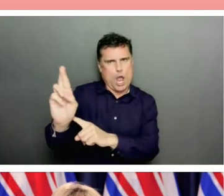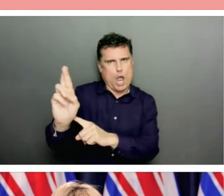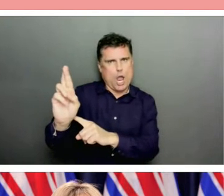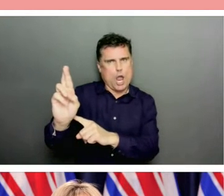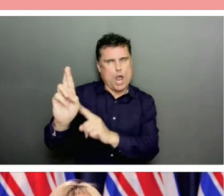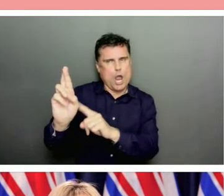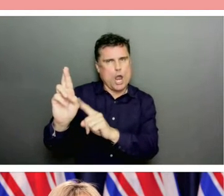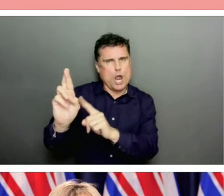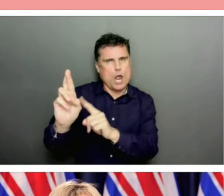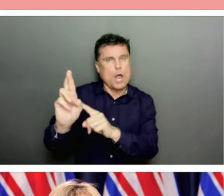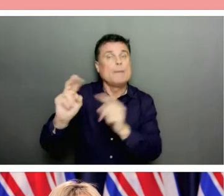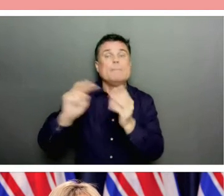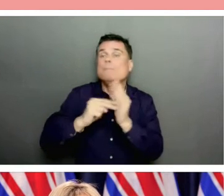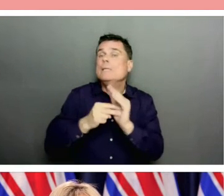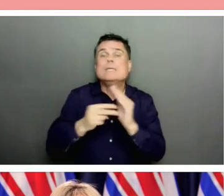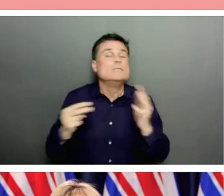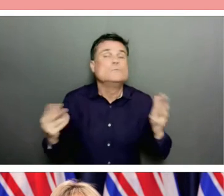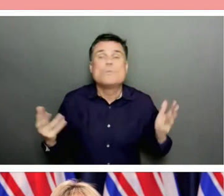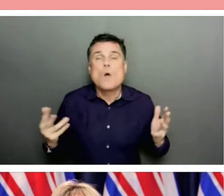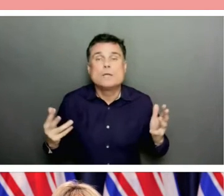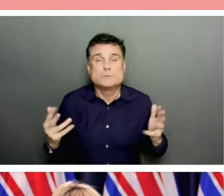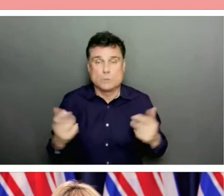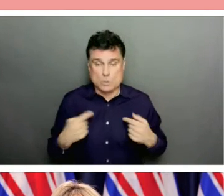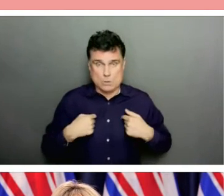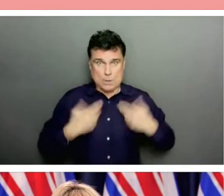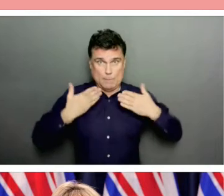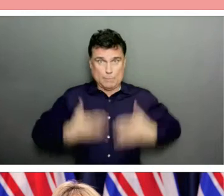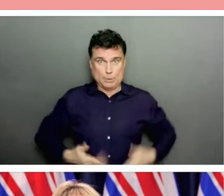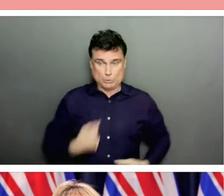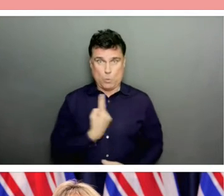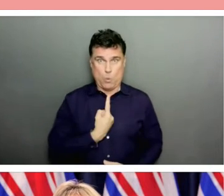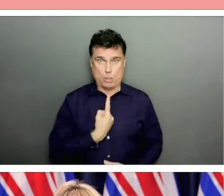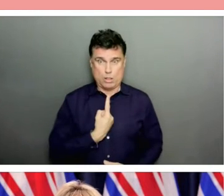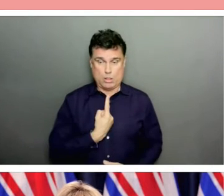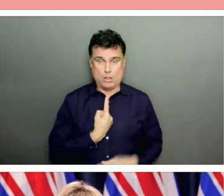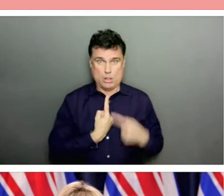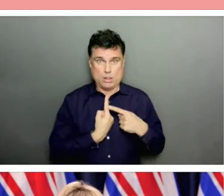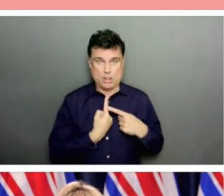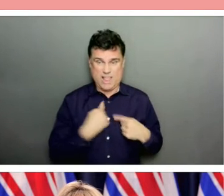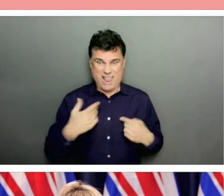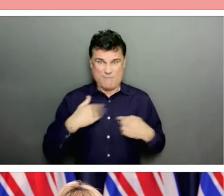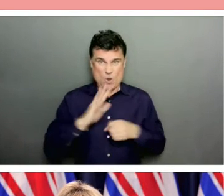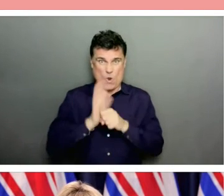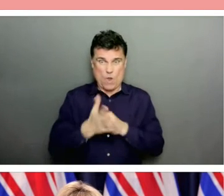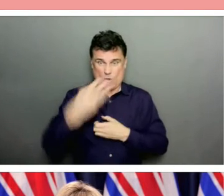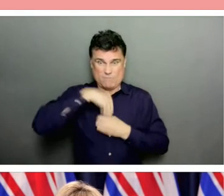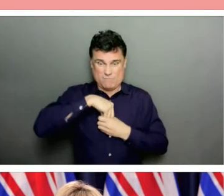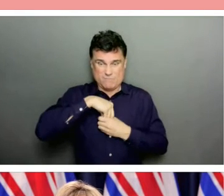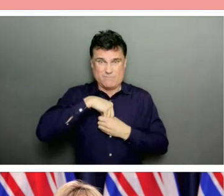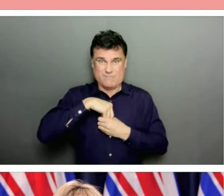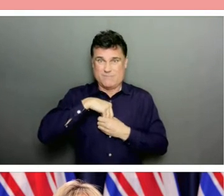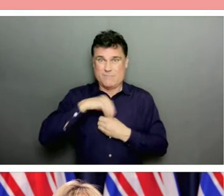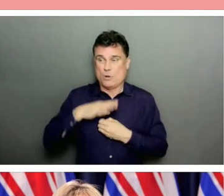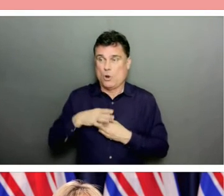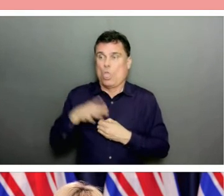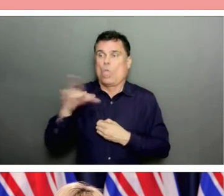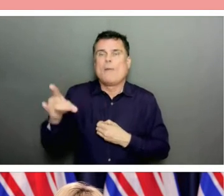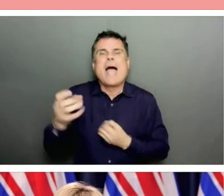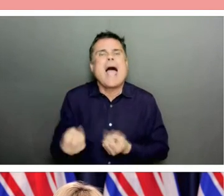reproductive number, RT, and, this as you know, is the number of contacts we have where the virus can be transmitted.